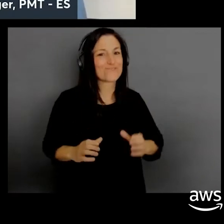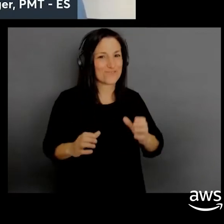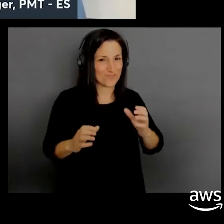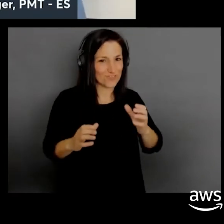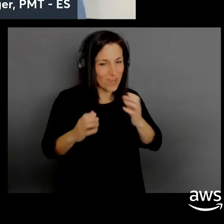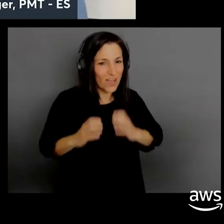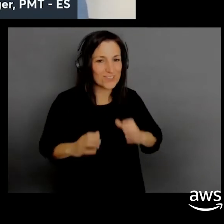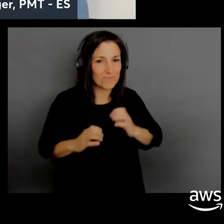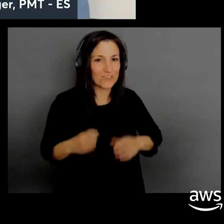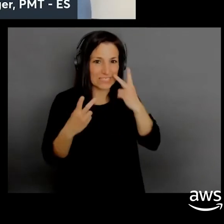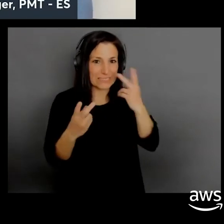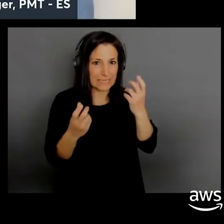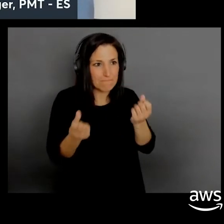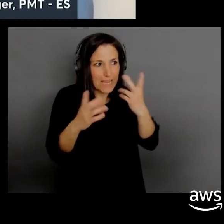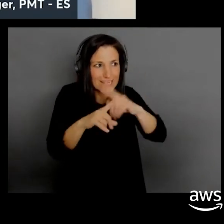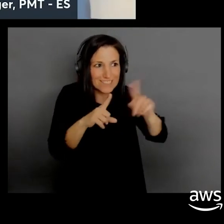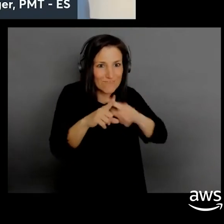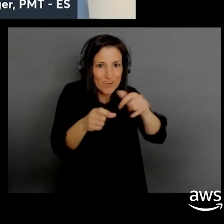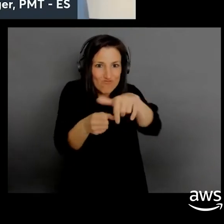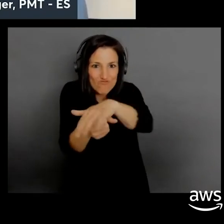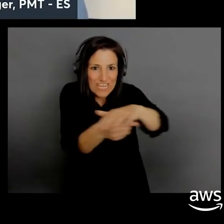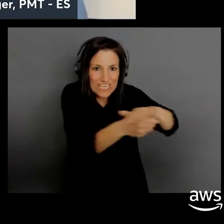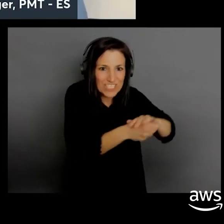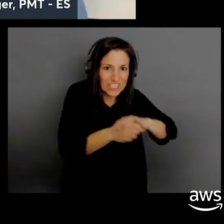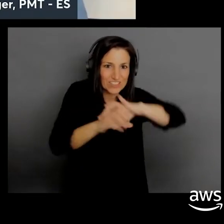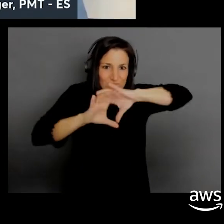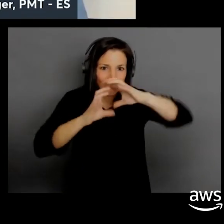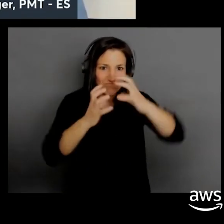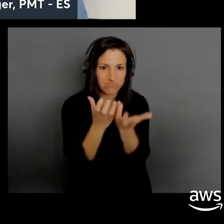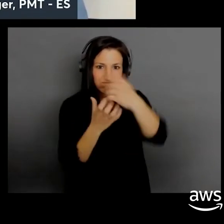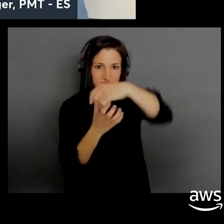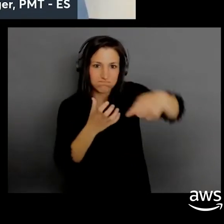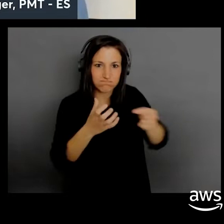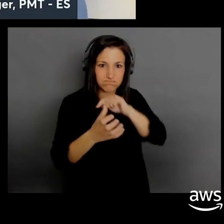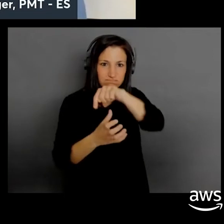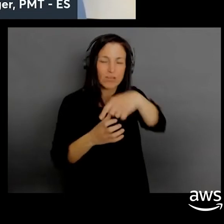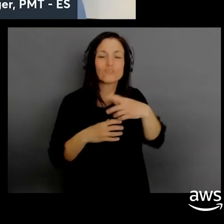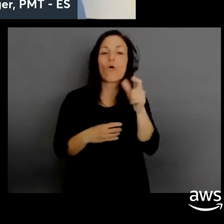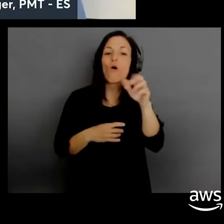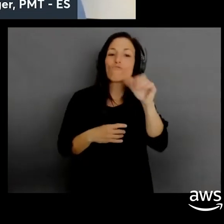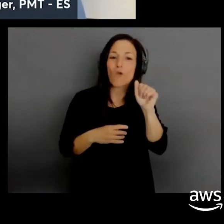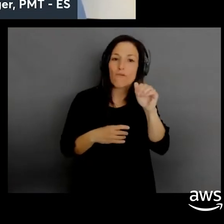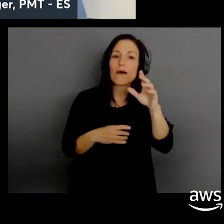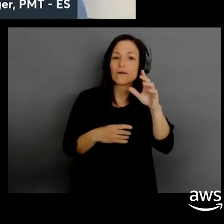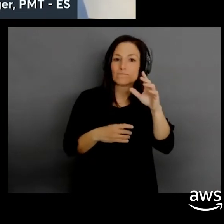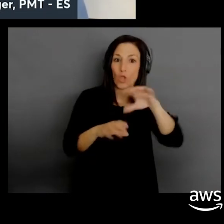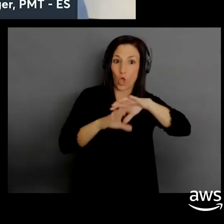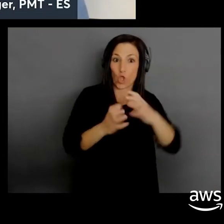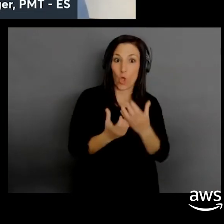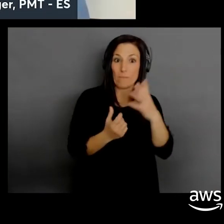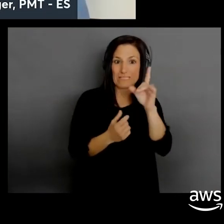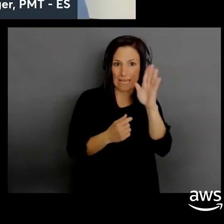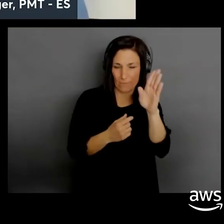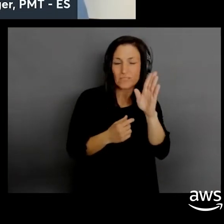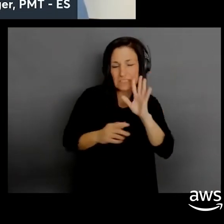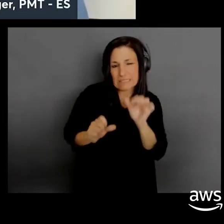And so just quickly talking about Aurora Global Database, it's a capability of Aurora wherein we allow customers to set up